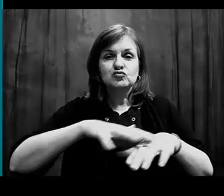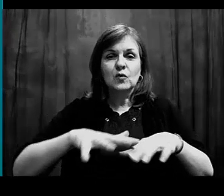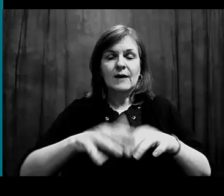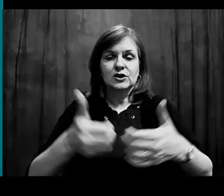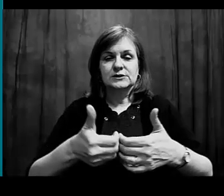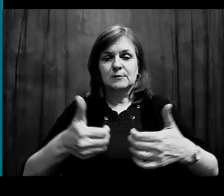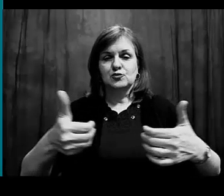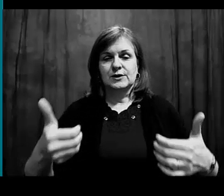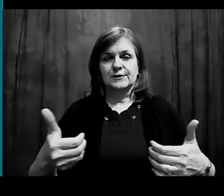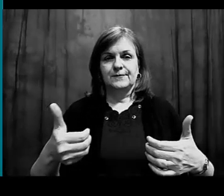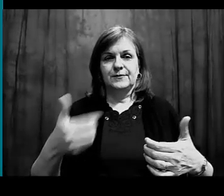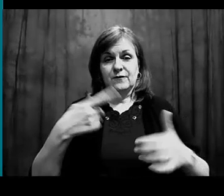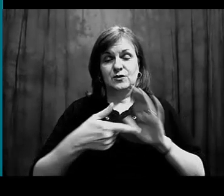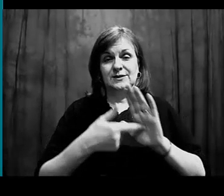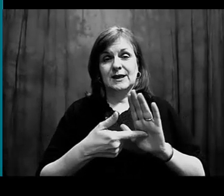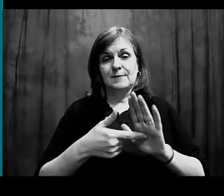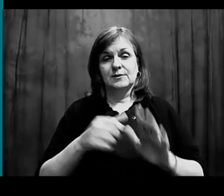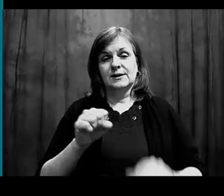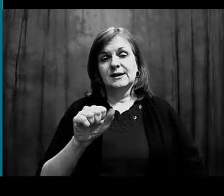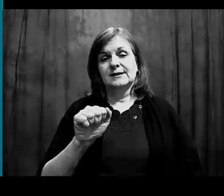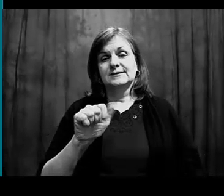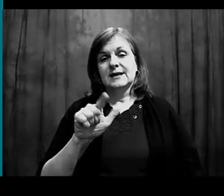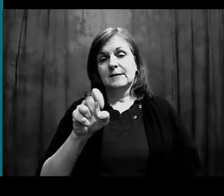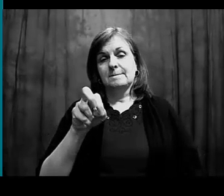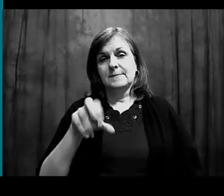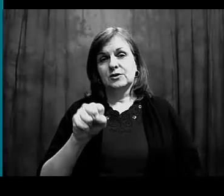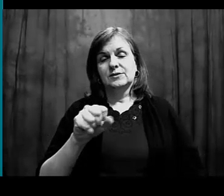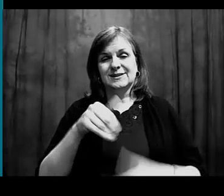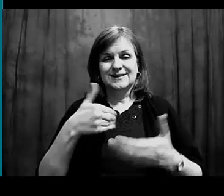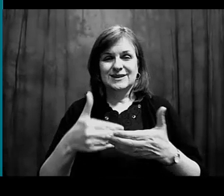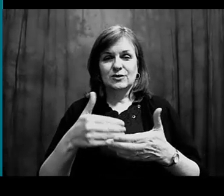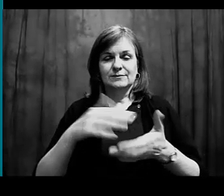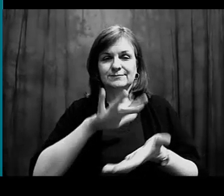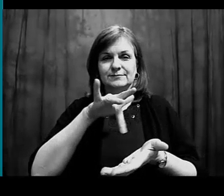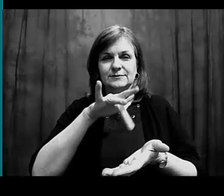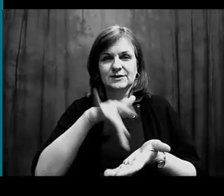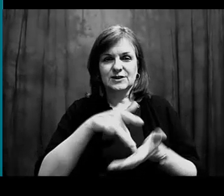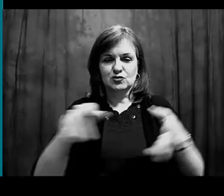geographical divides so in this case salamanders around the central valley